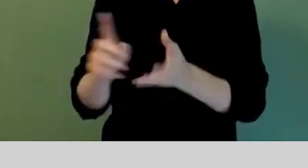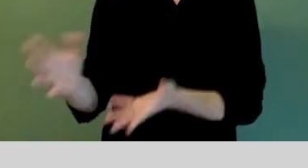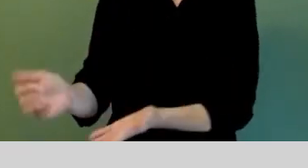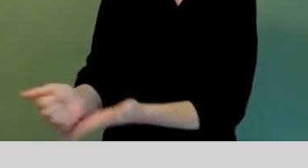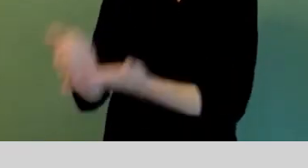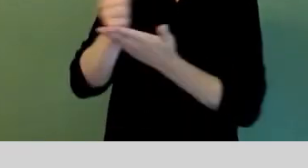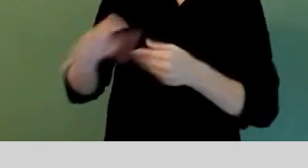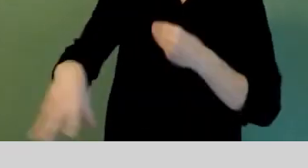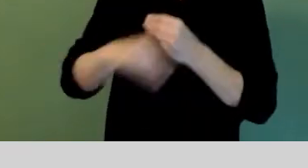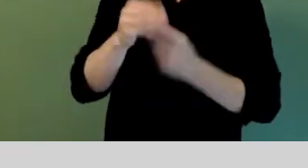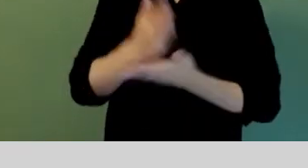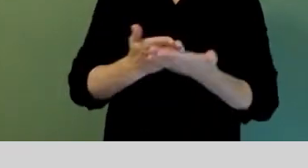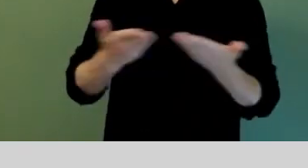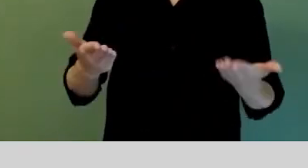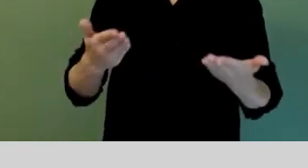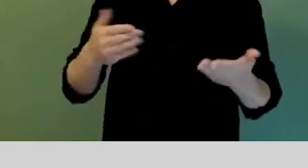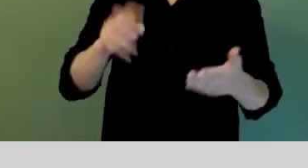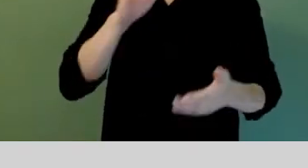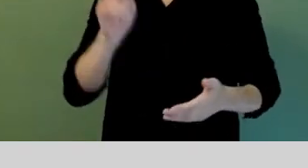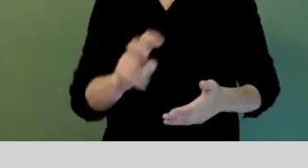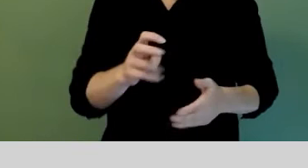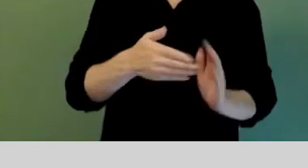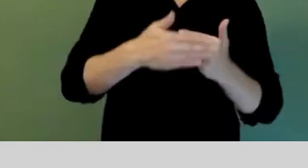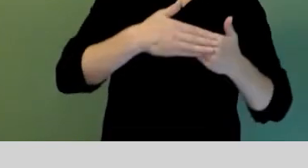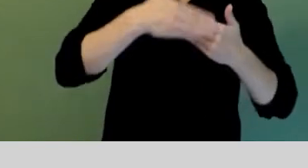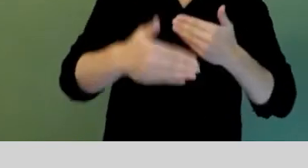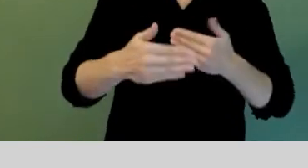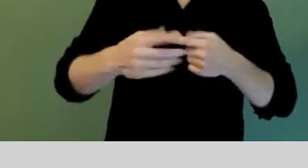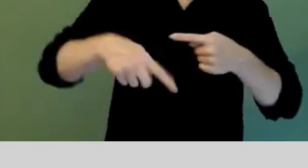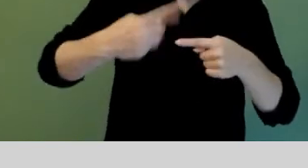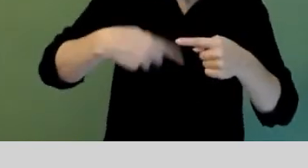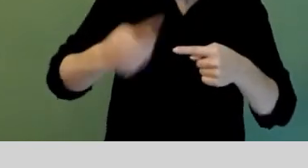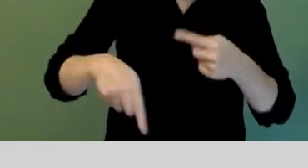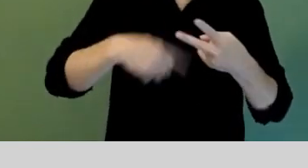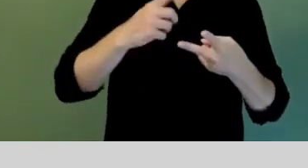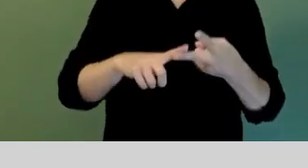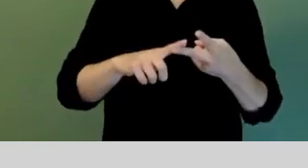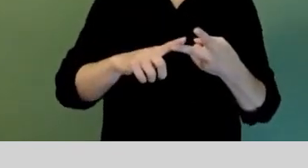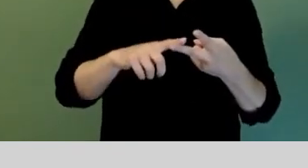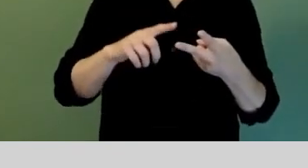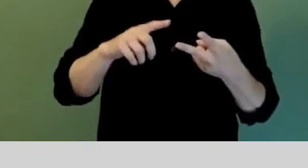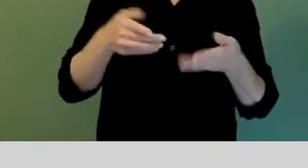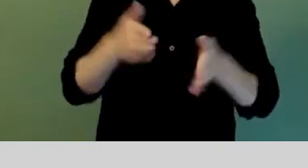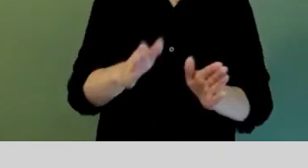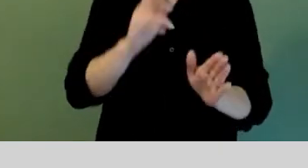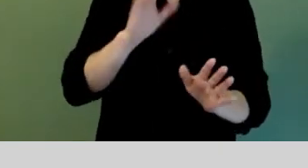we've seen techniques for code reuse and we've seen ways to selectively add, improved semantics